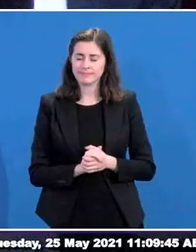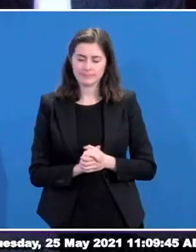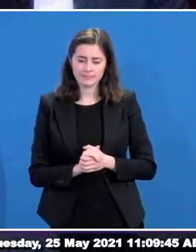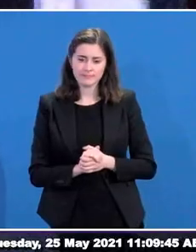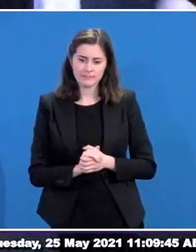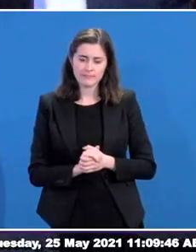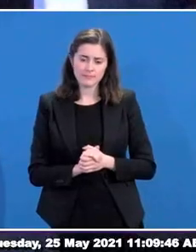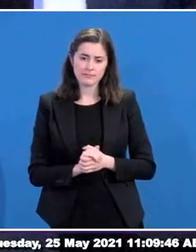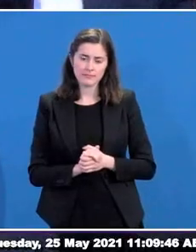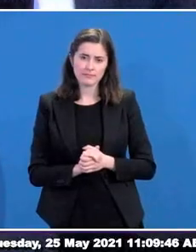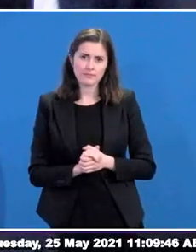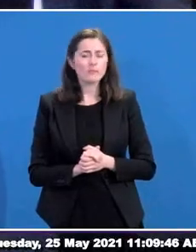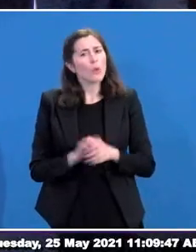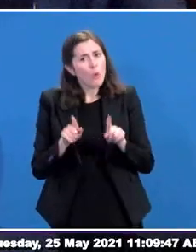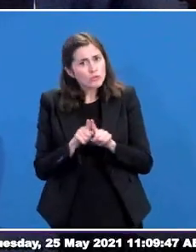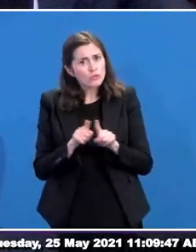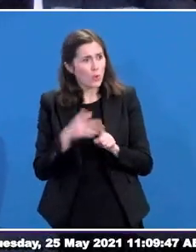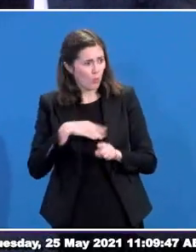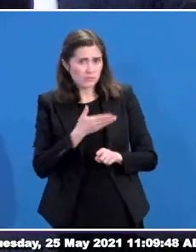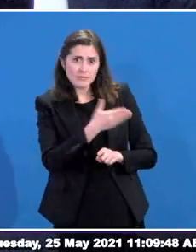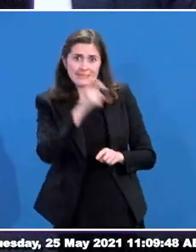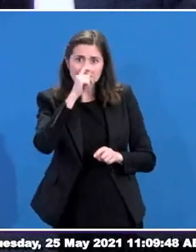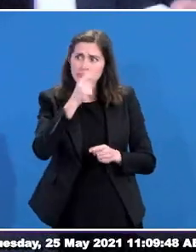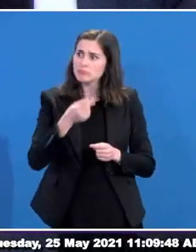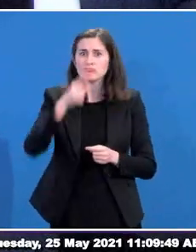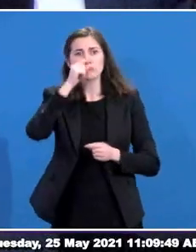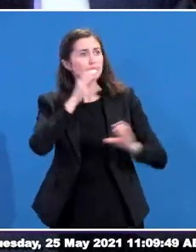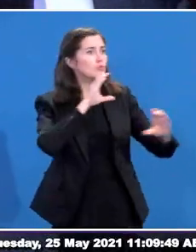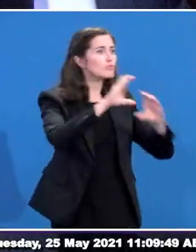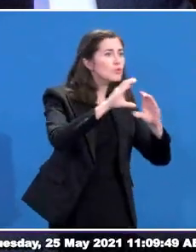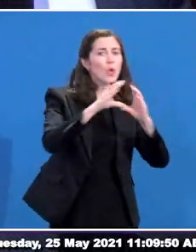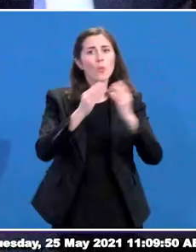and to be able to communicate successfully with people as much as she's able to.